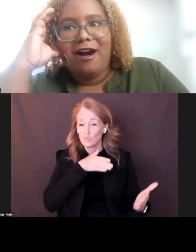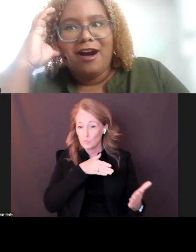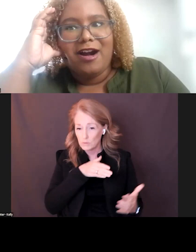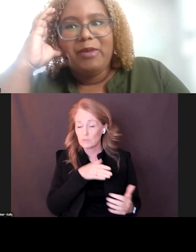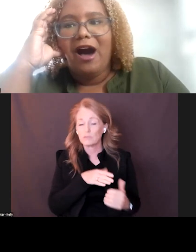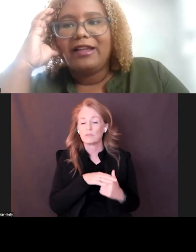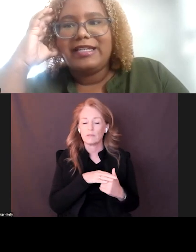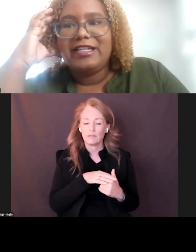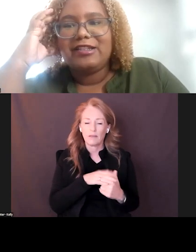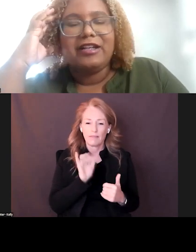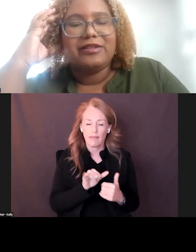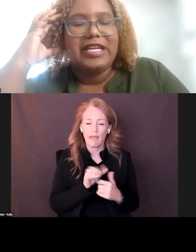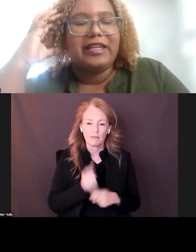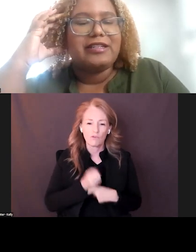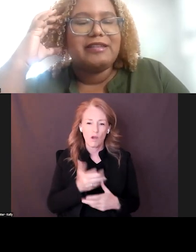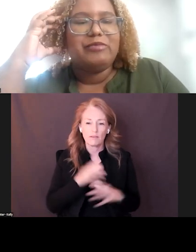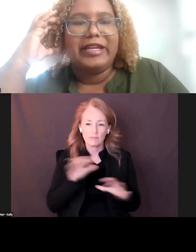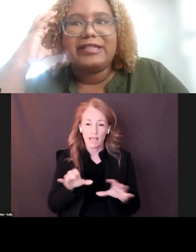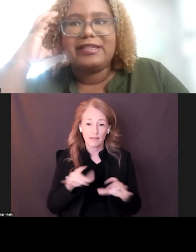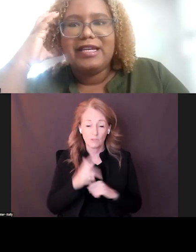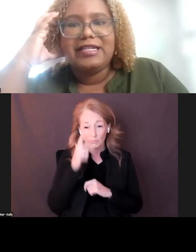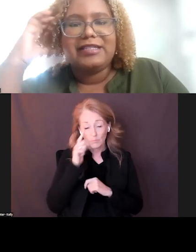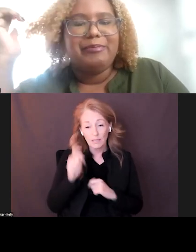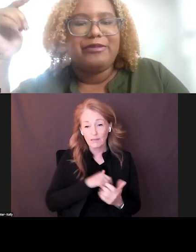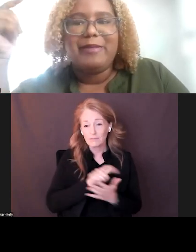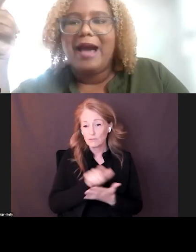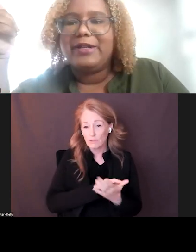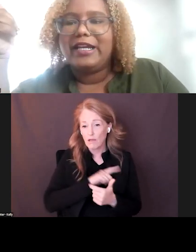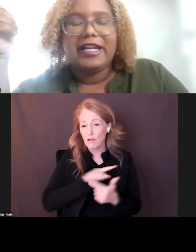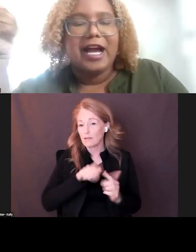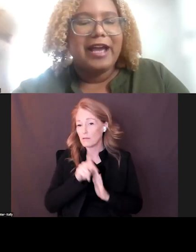THERE ARE POLICIES, LAWS AND REGULATIONS IN PLACE TO STOP THIS FROM HAPPENING.